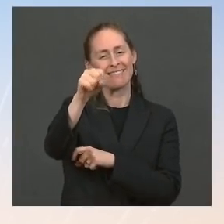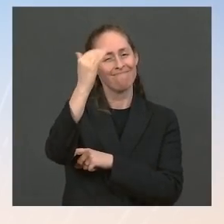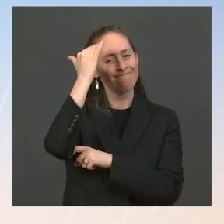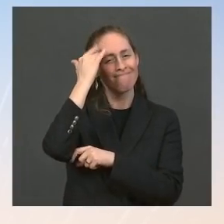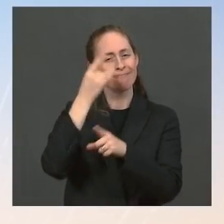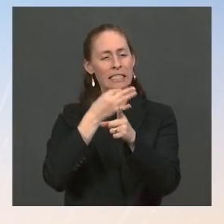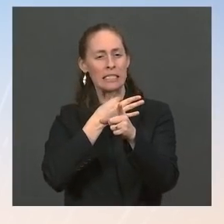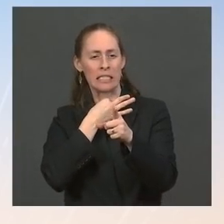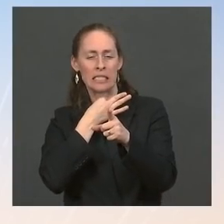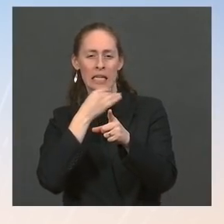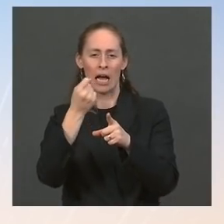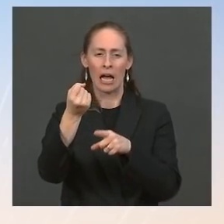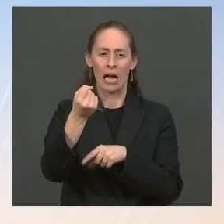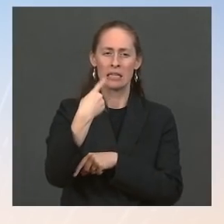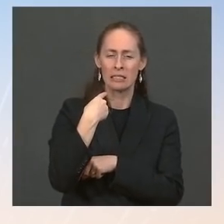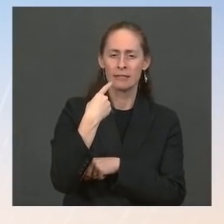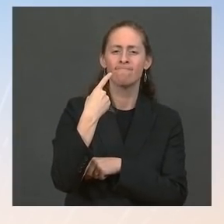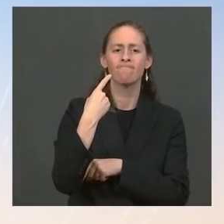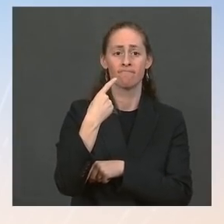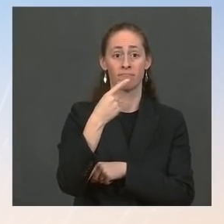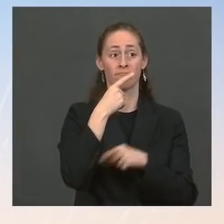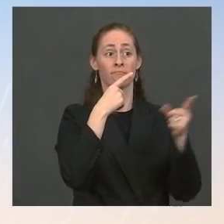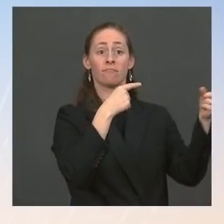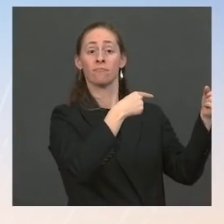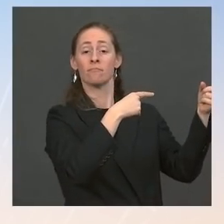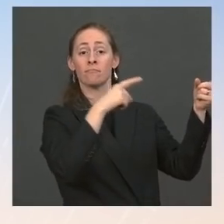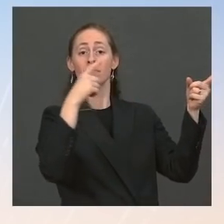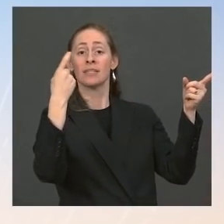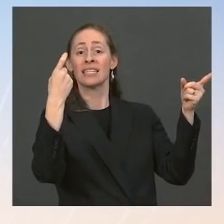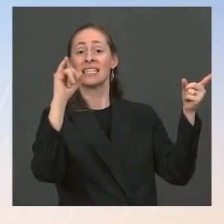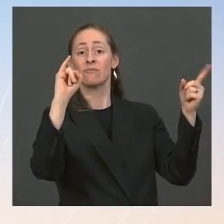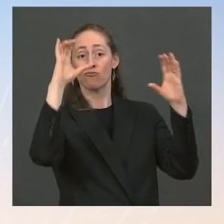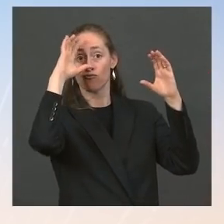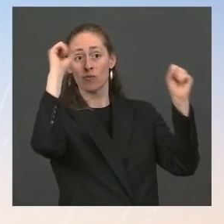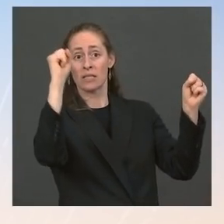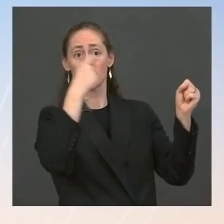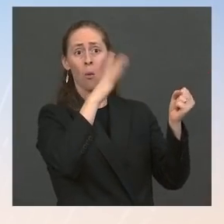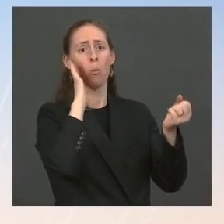will raise the question of the Beijing Olympics. We don't know if he will or will not,